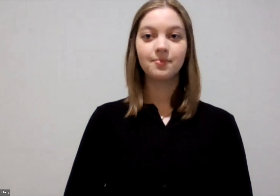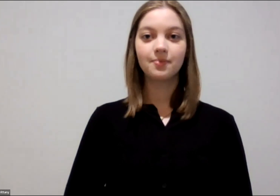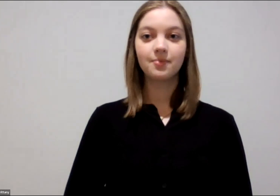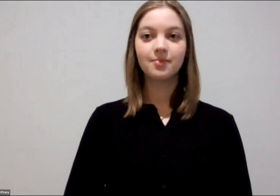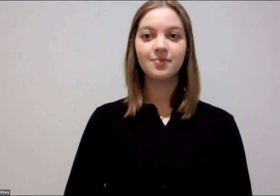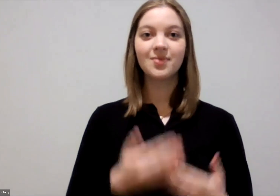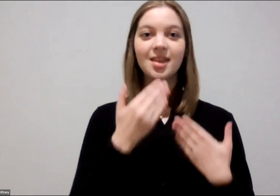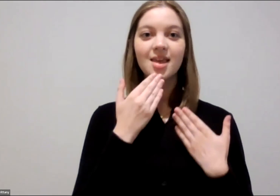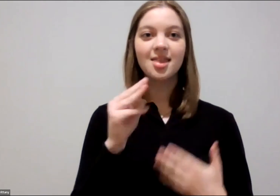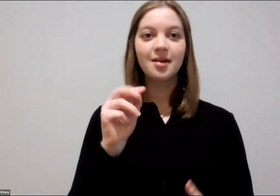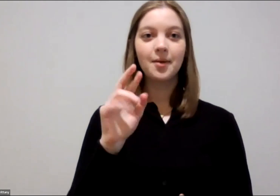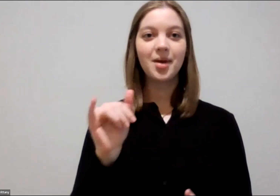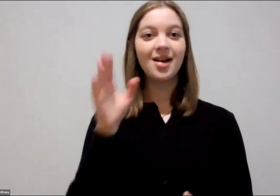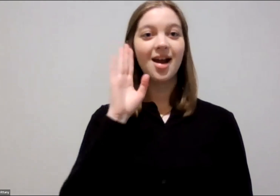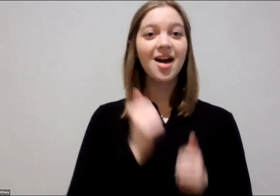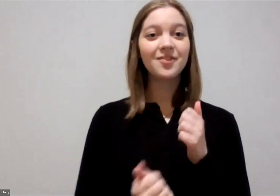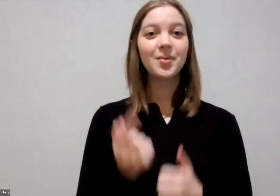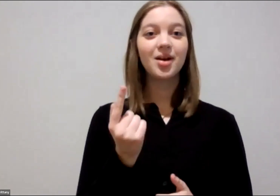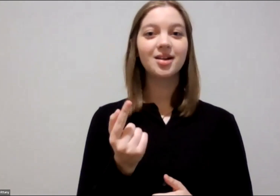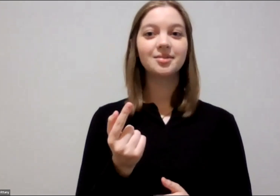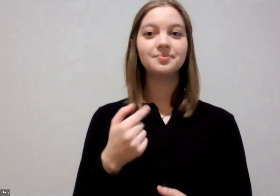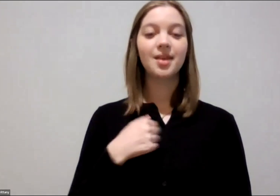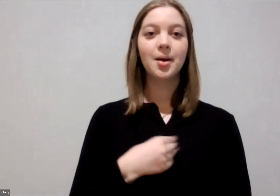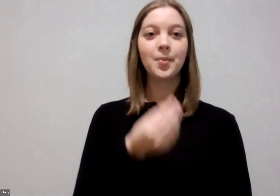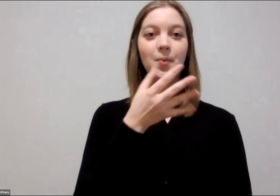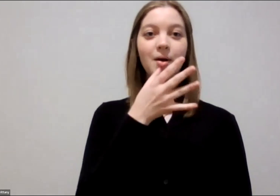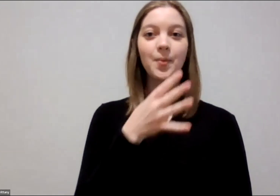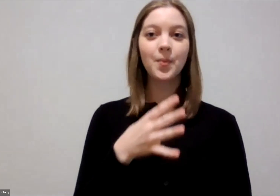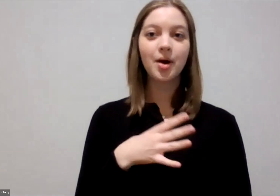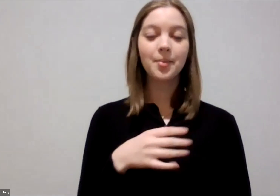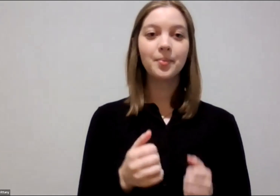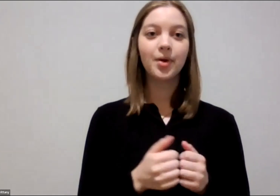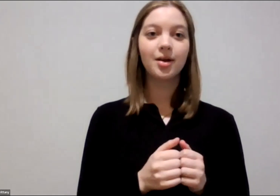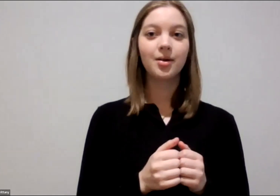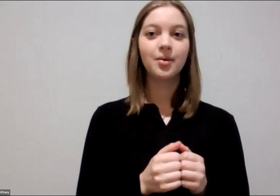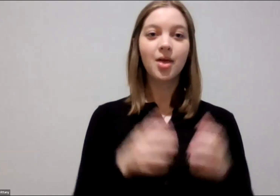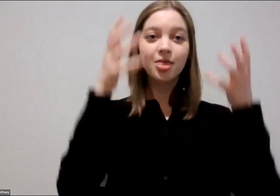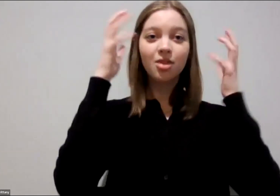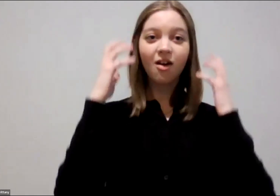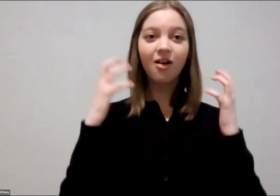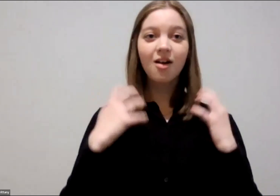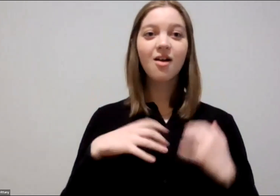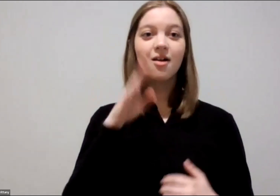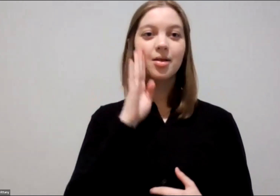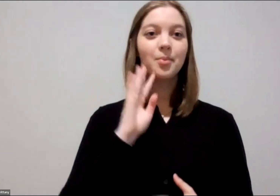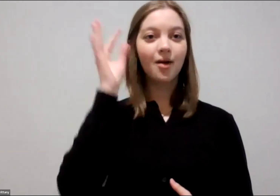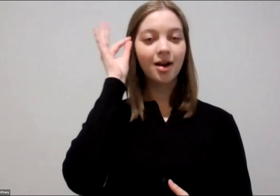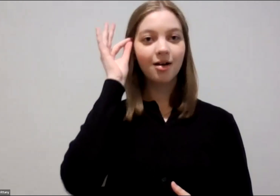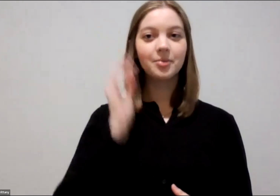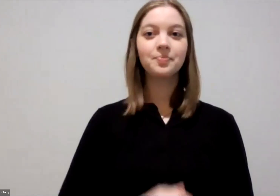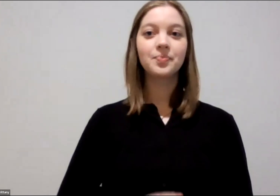Thank you, Mary. Hi, everyone I am a white woman with long curly like brown hair.